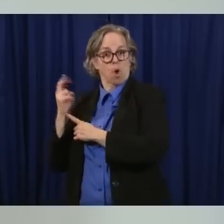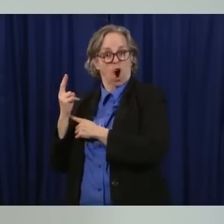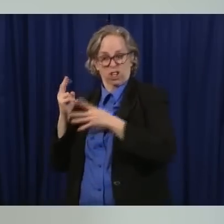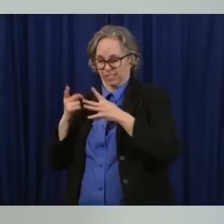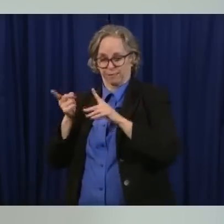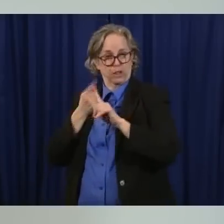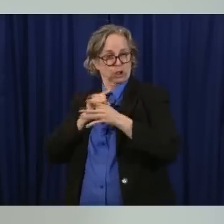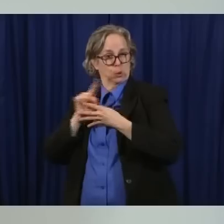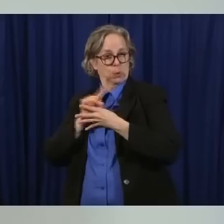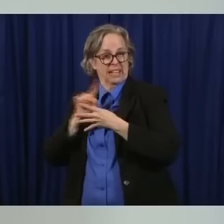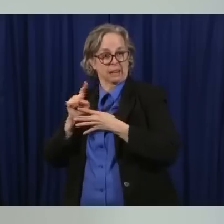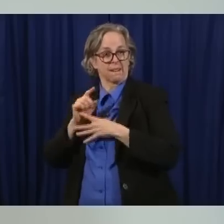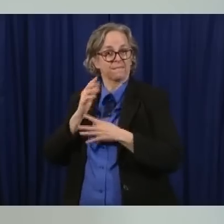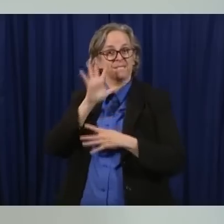TIME PUTTING THAT IN